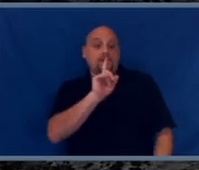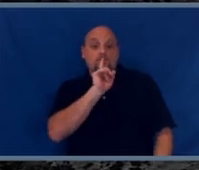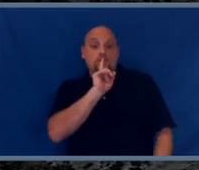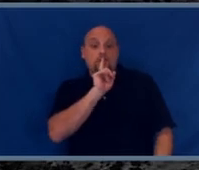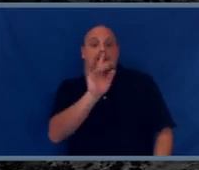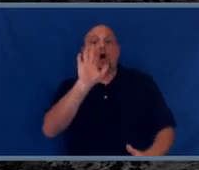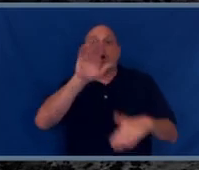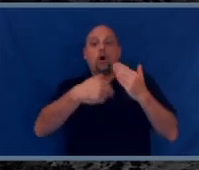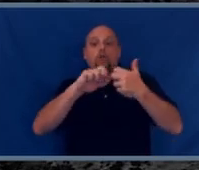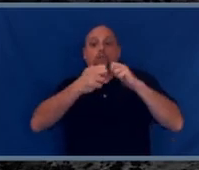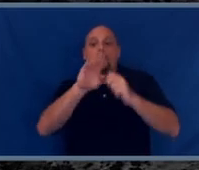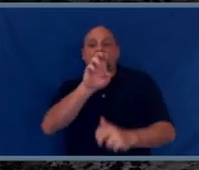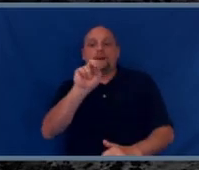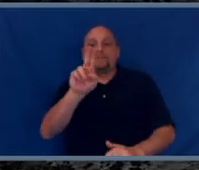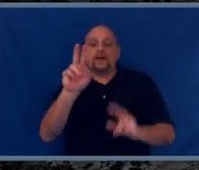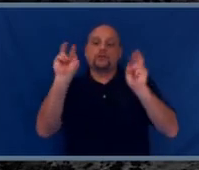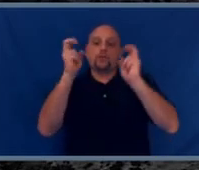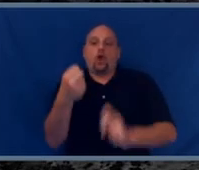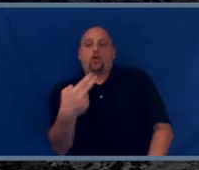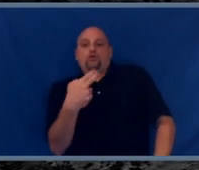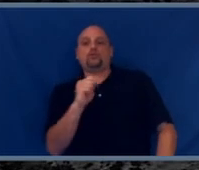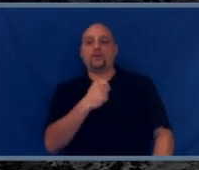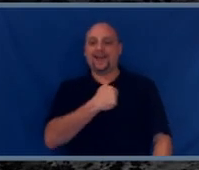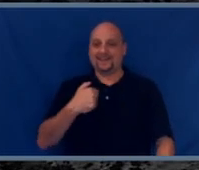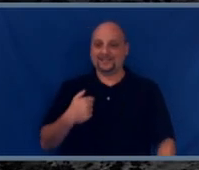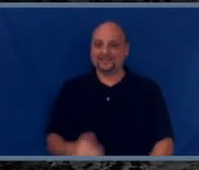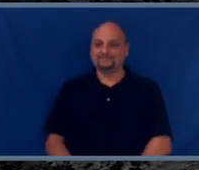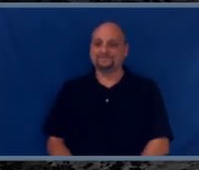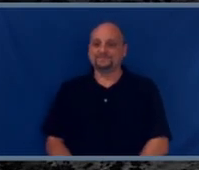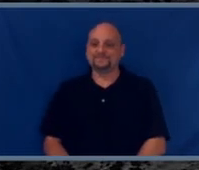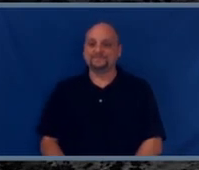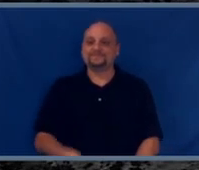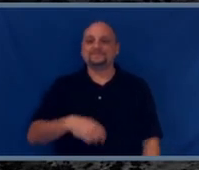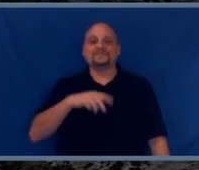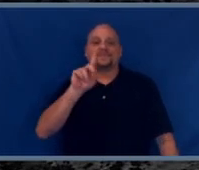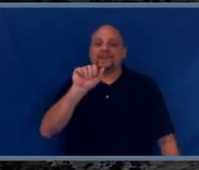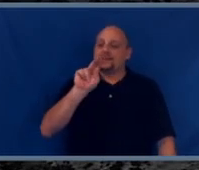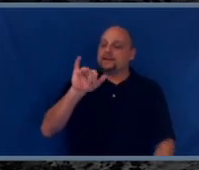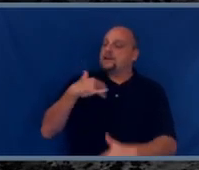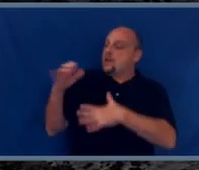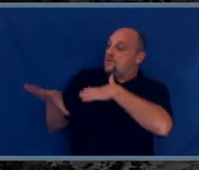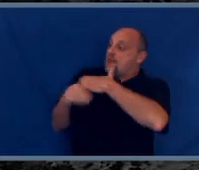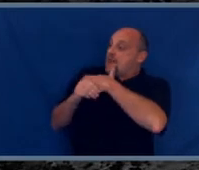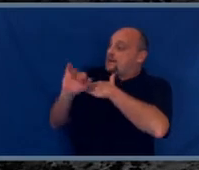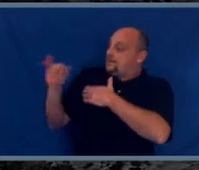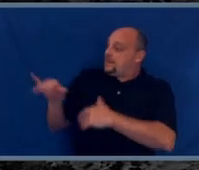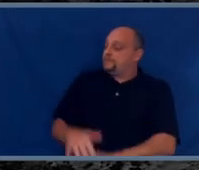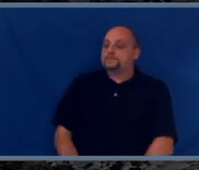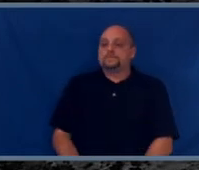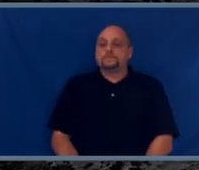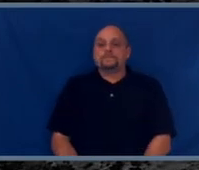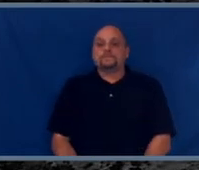YES, OF COURSE, PLEASE.